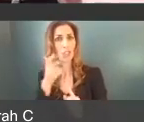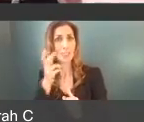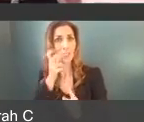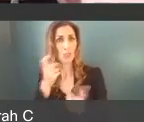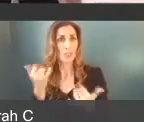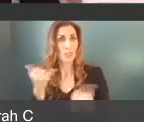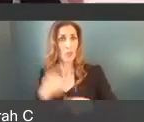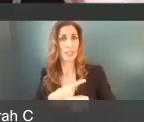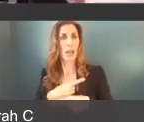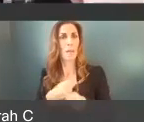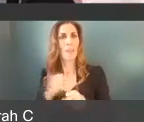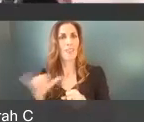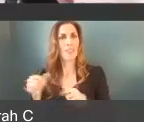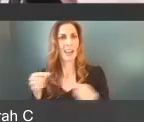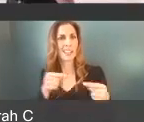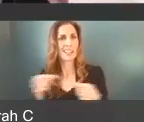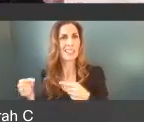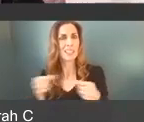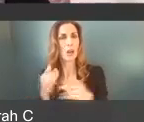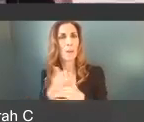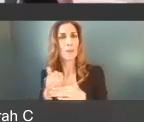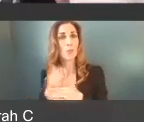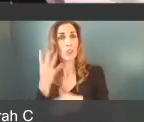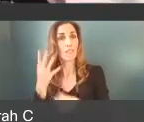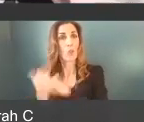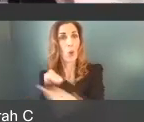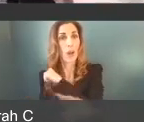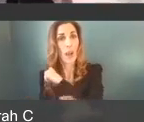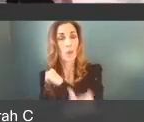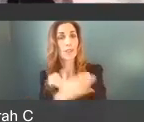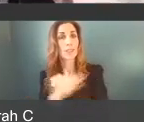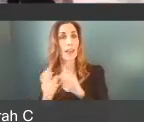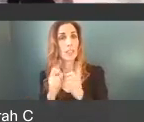battle that's been going on between the four counties and the Department of Health to